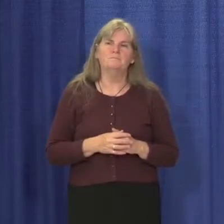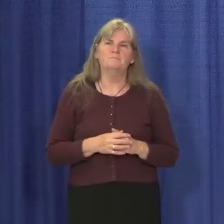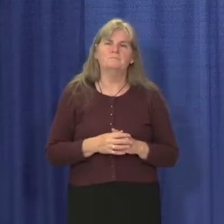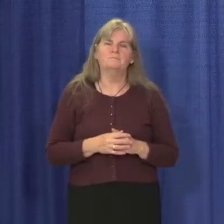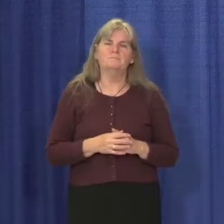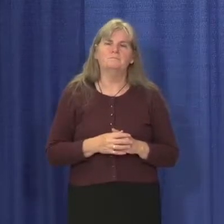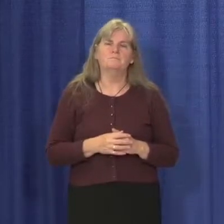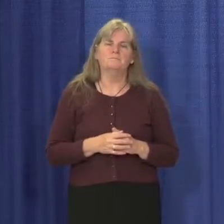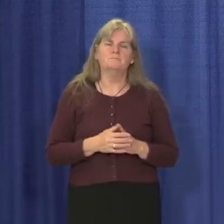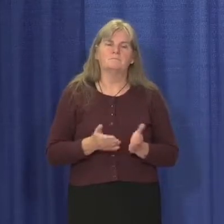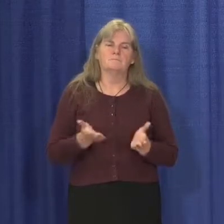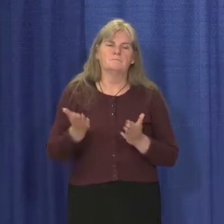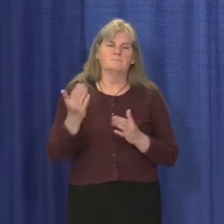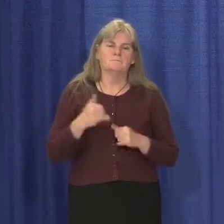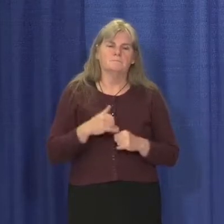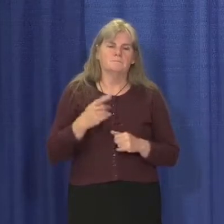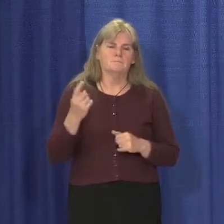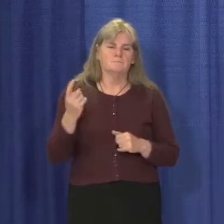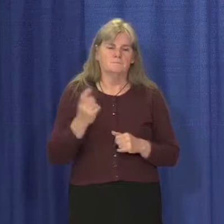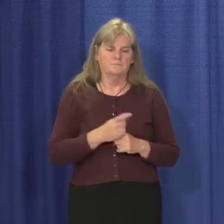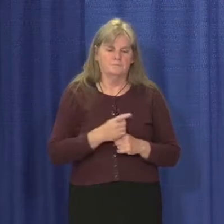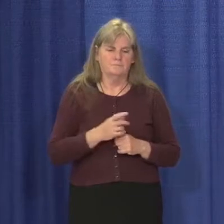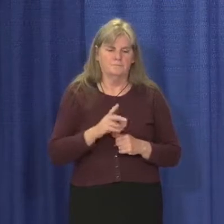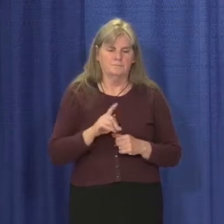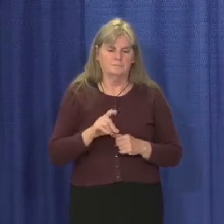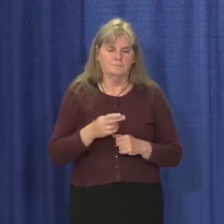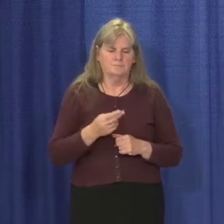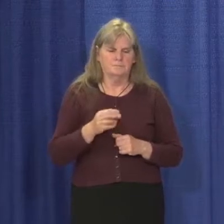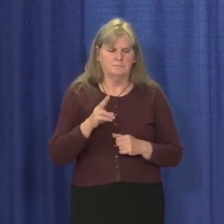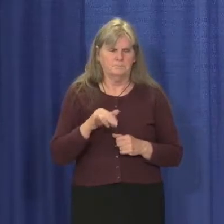answered by Hanley and you